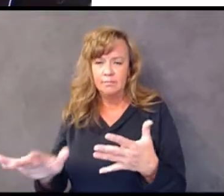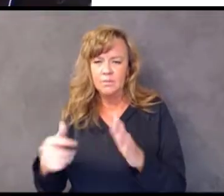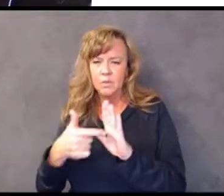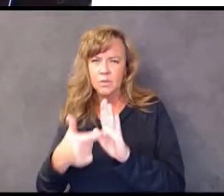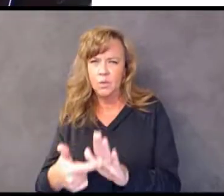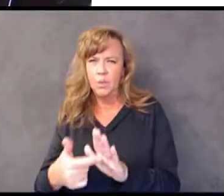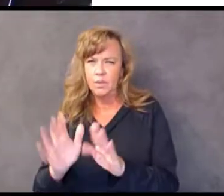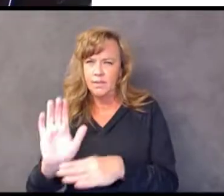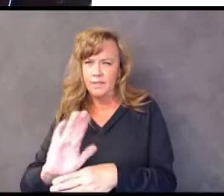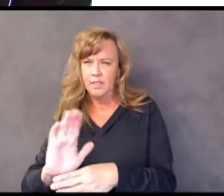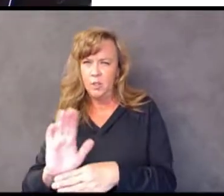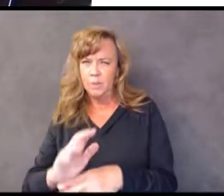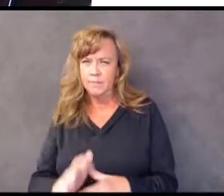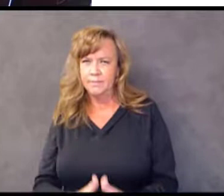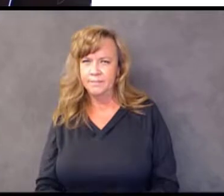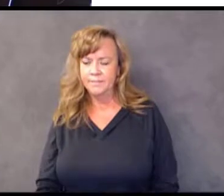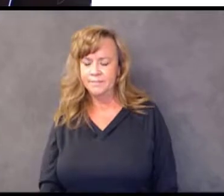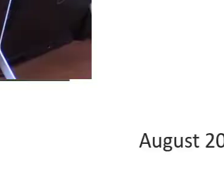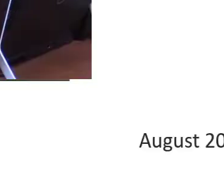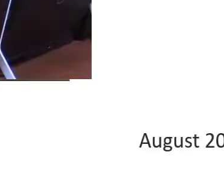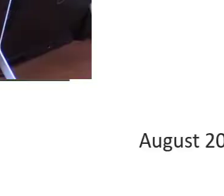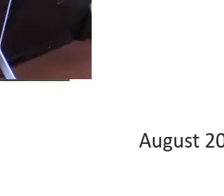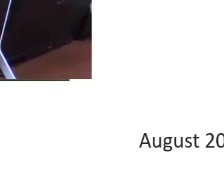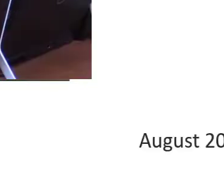Iv.